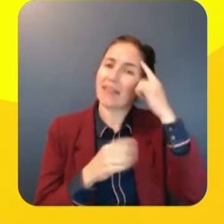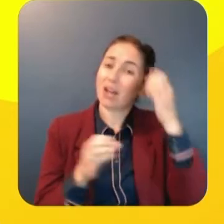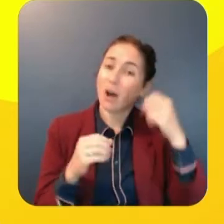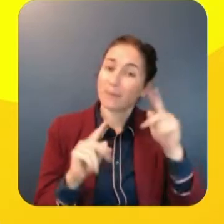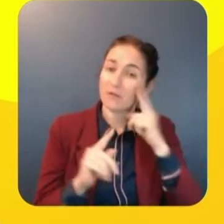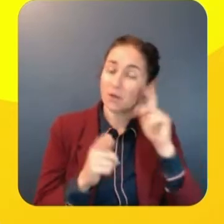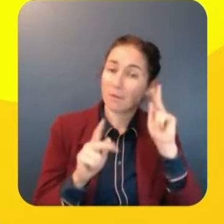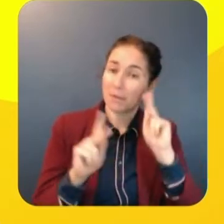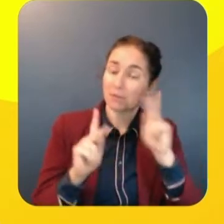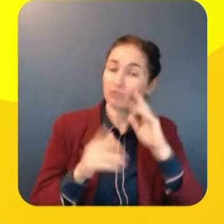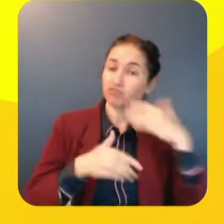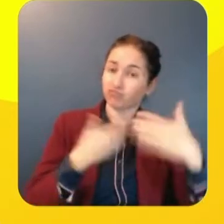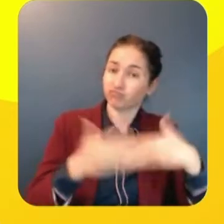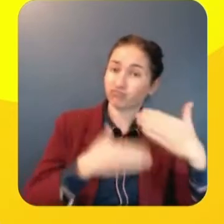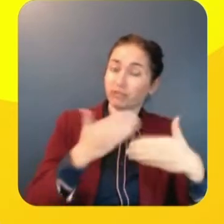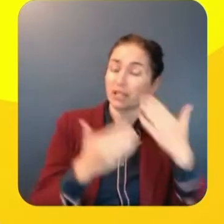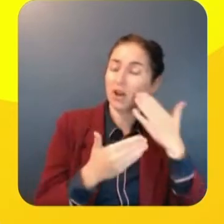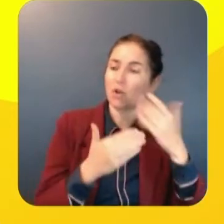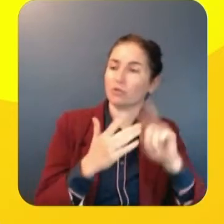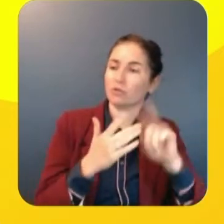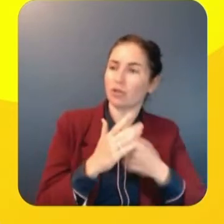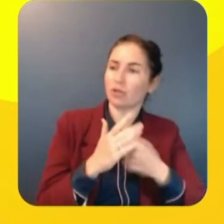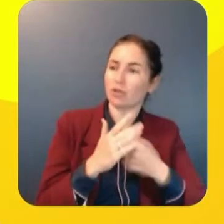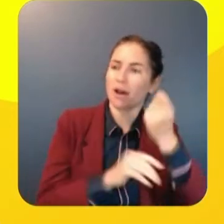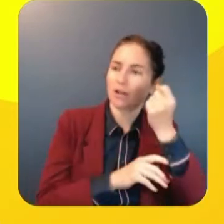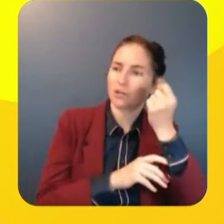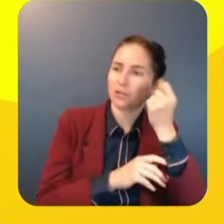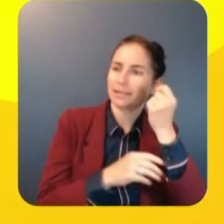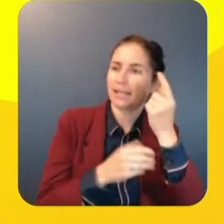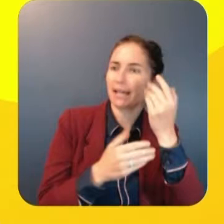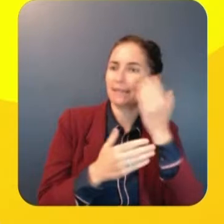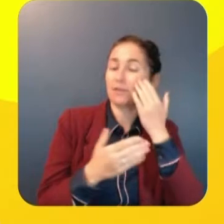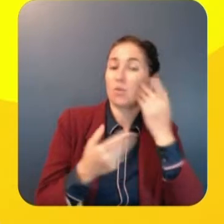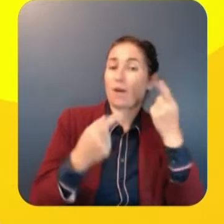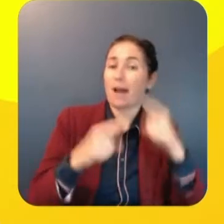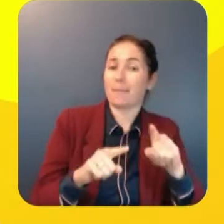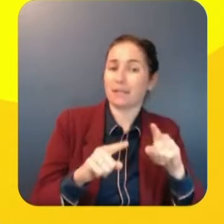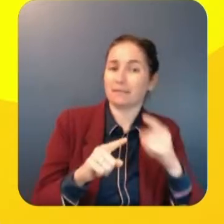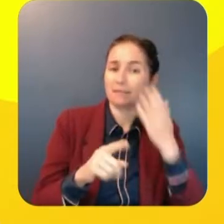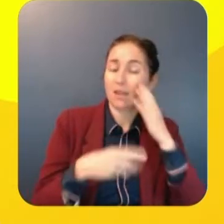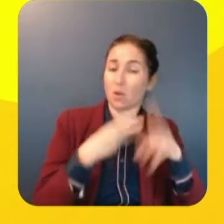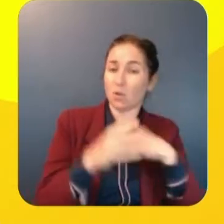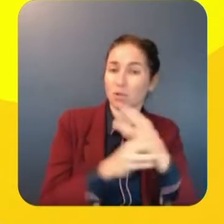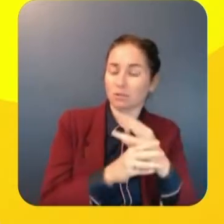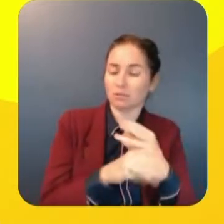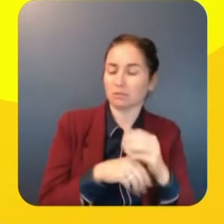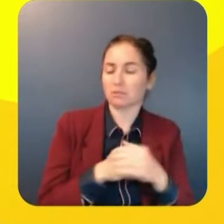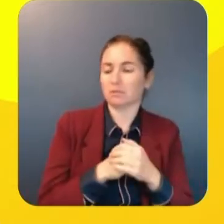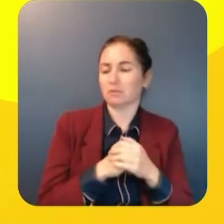and to get to understand what happened in the world, what was going on in the world, and how people of color,